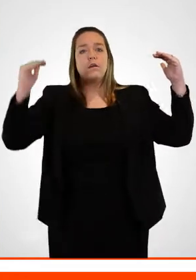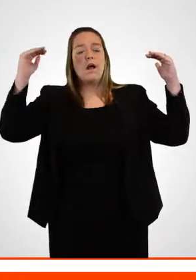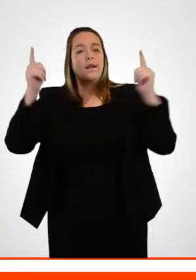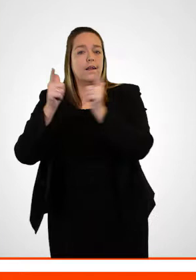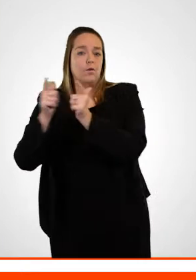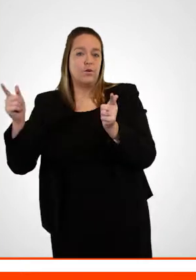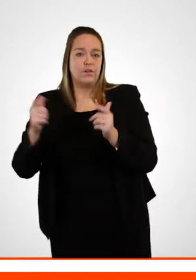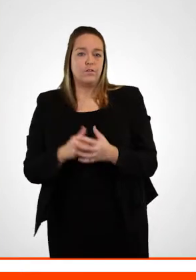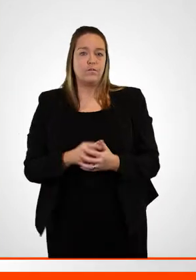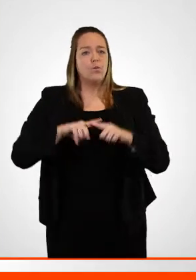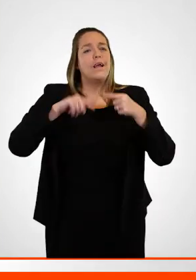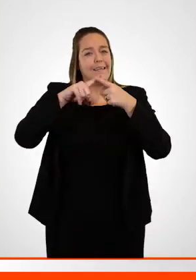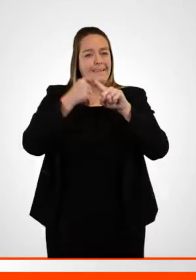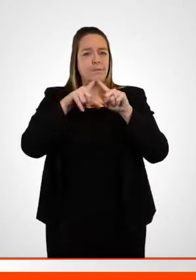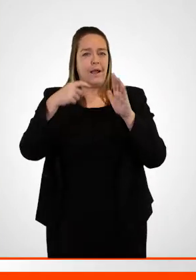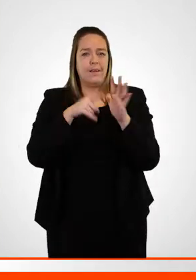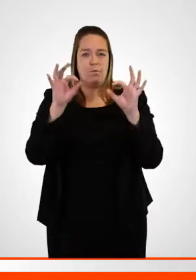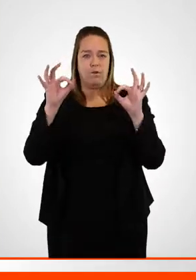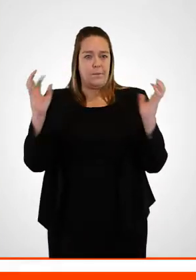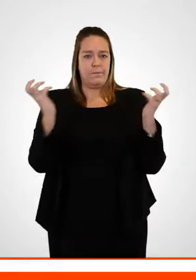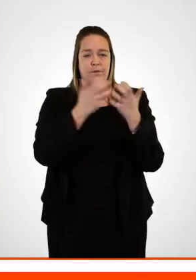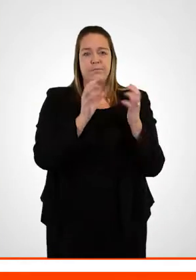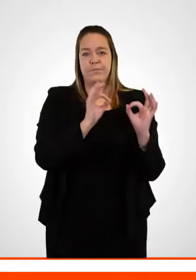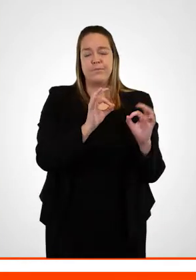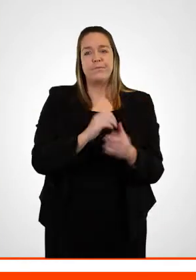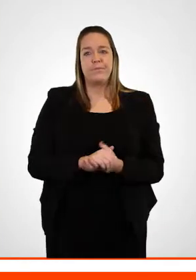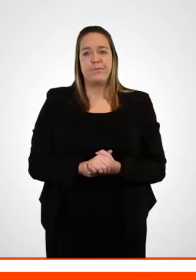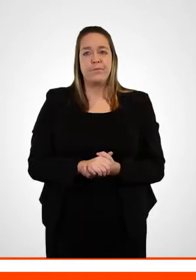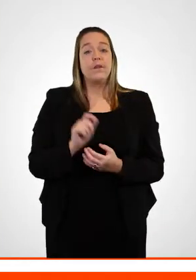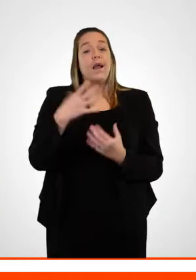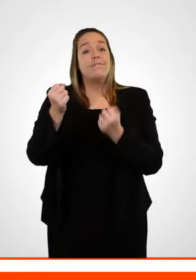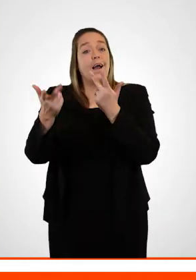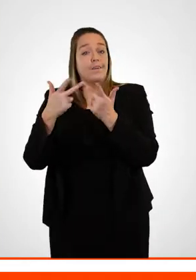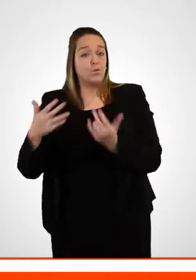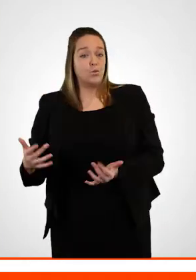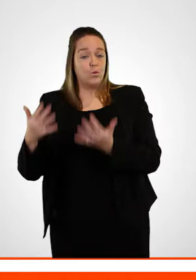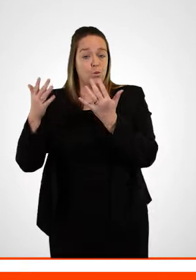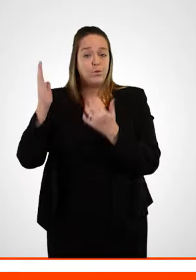What we'd expect, very nice, it all fit together beautifully. Now, when we look at some of the other scores,